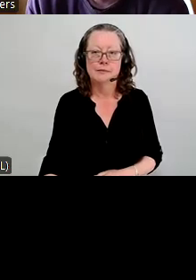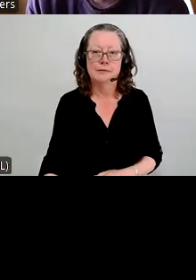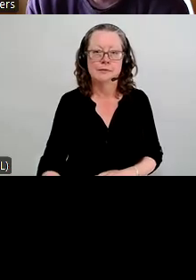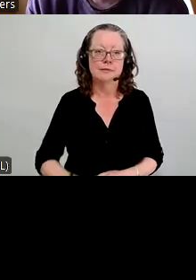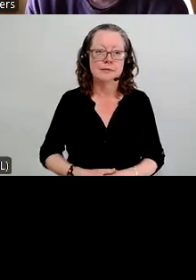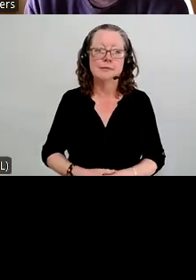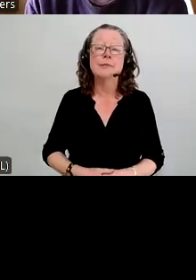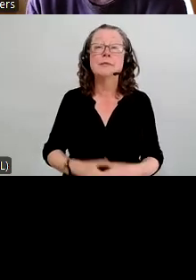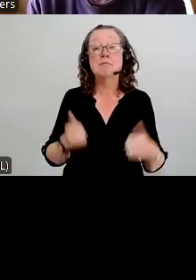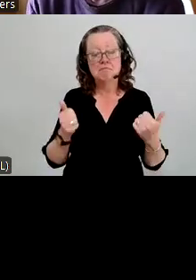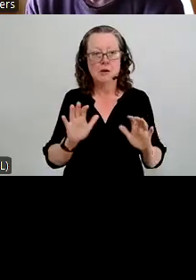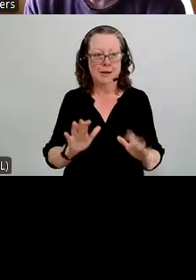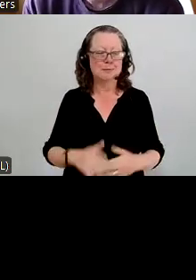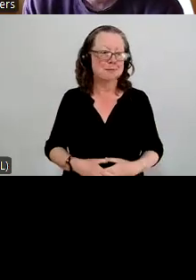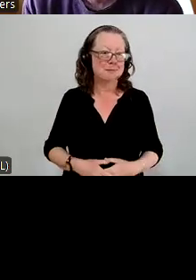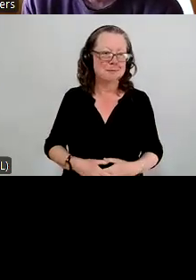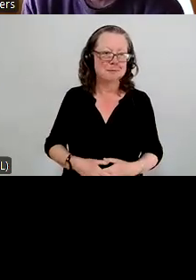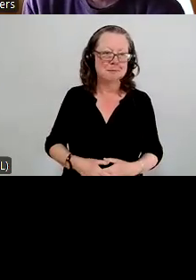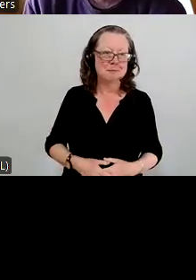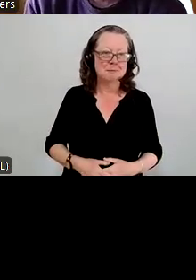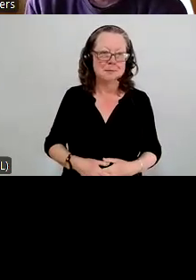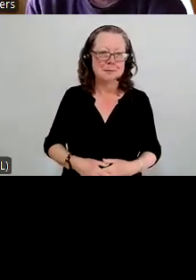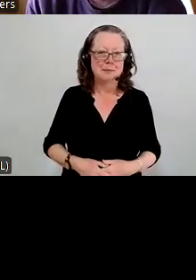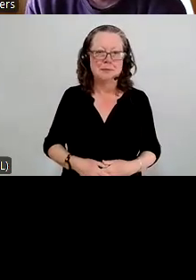We'll leave it there. Thank you.